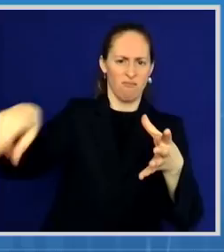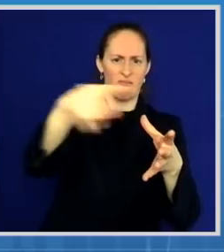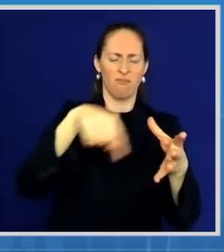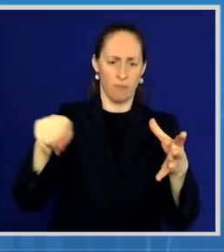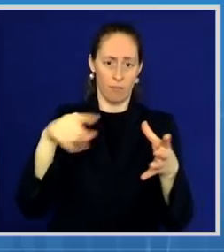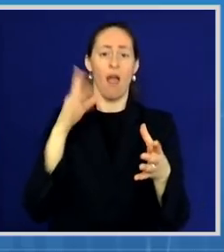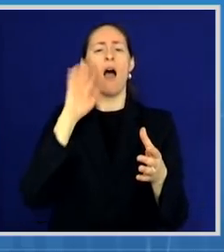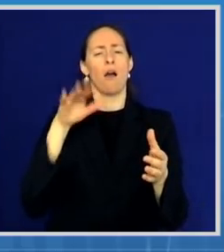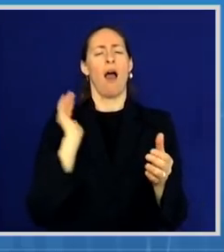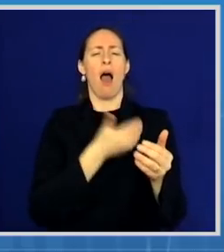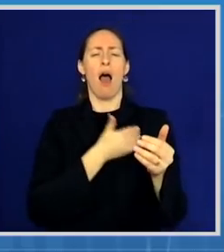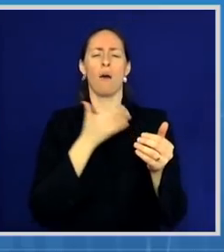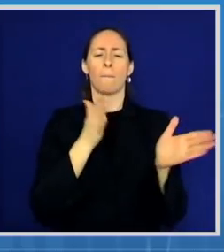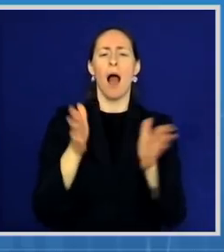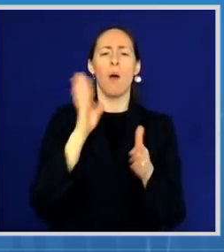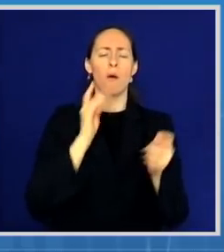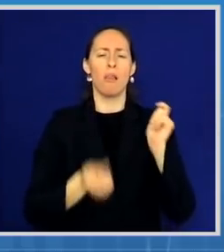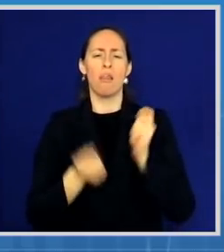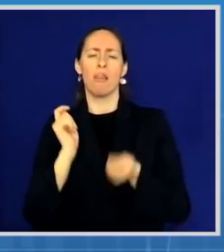millions of Americans each and every day.